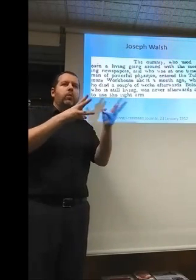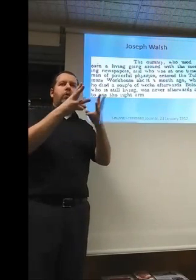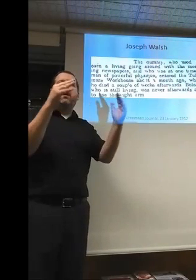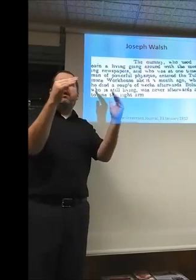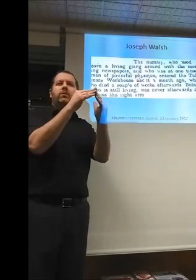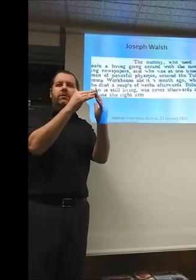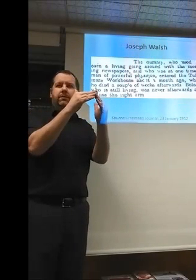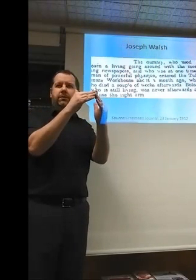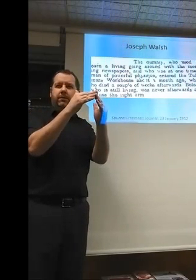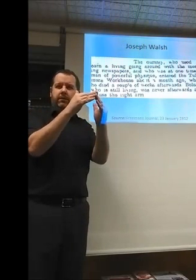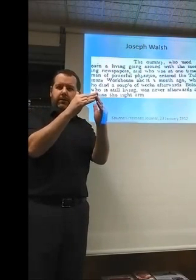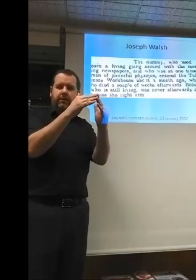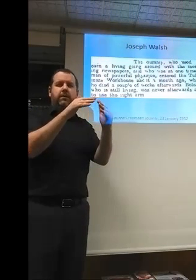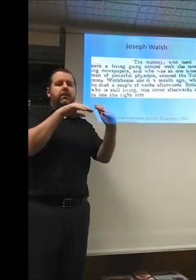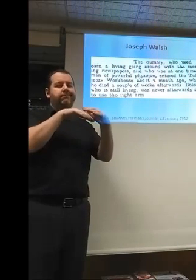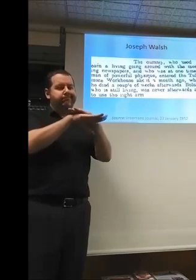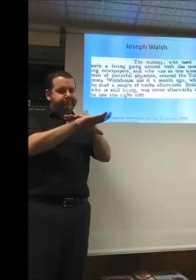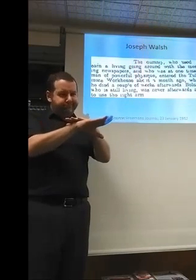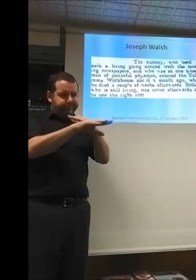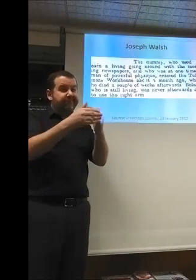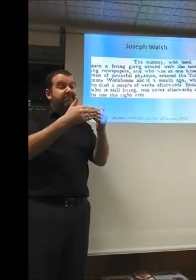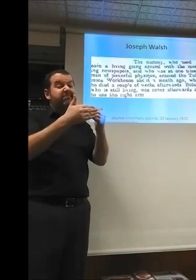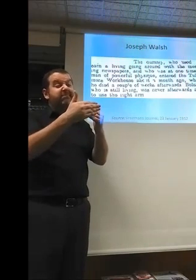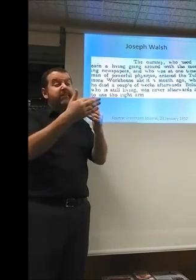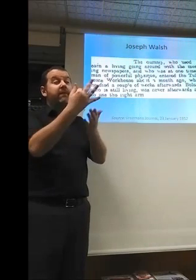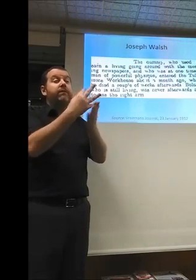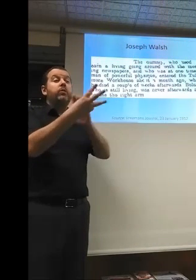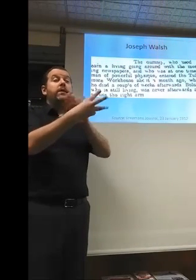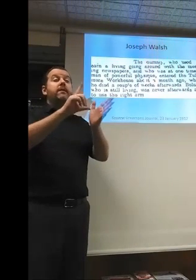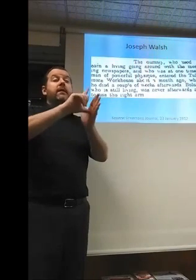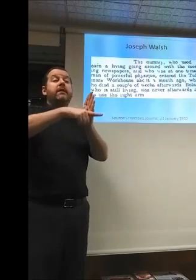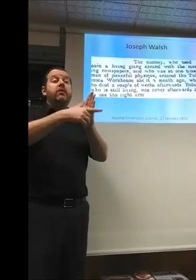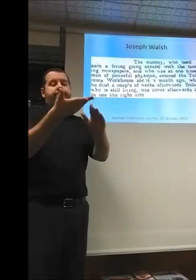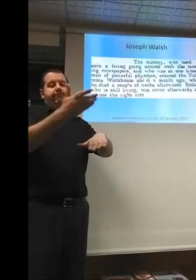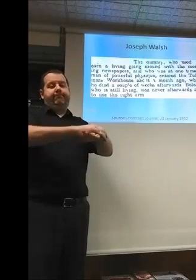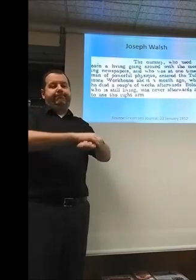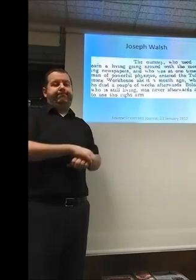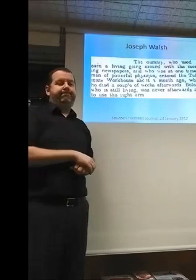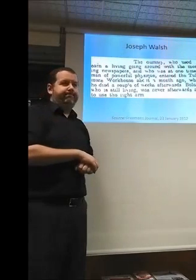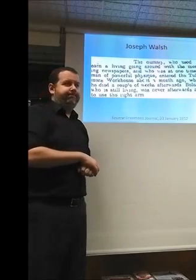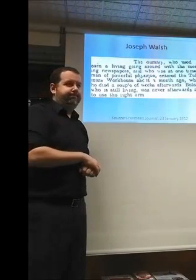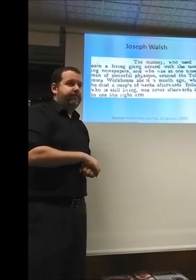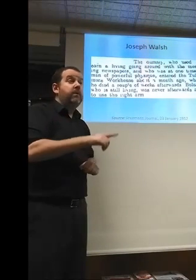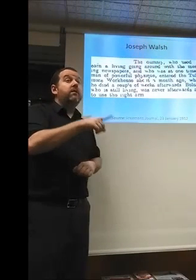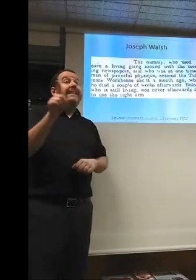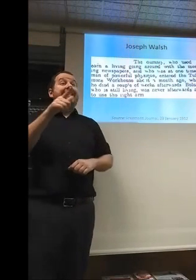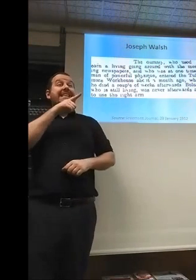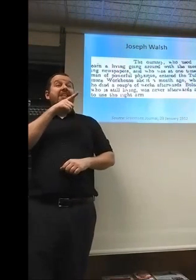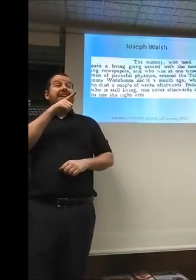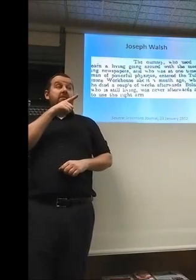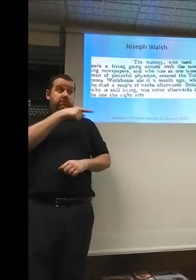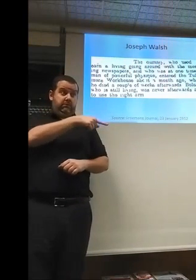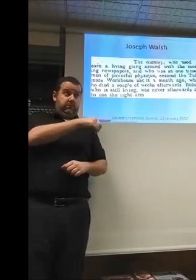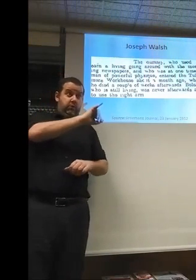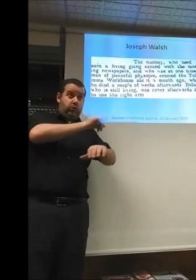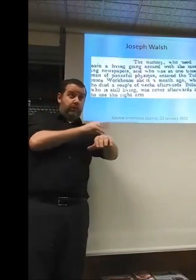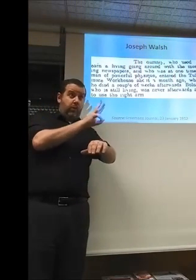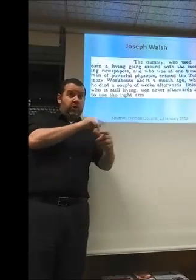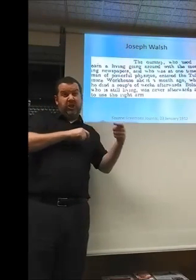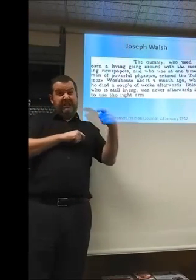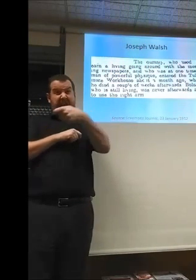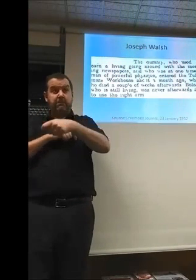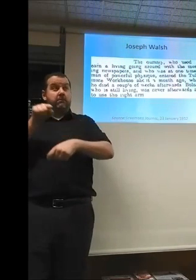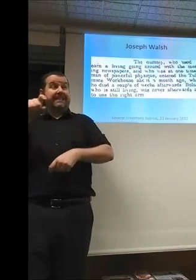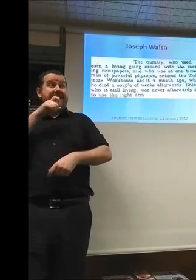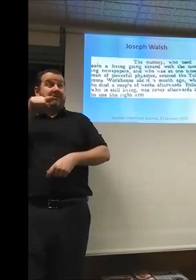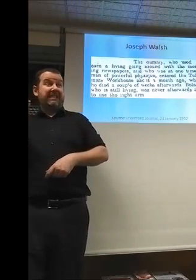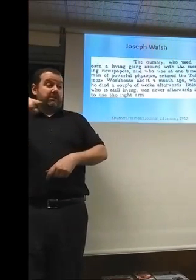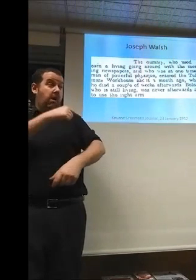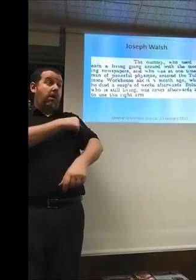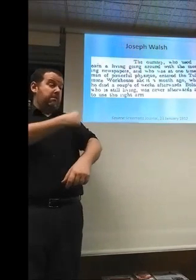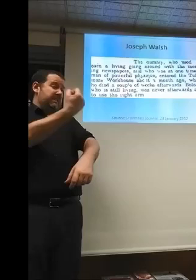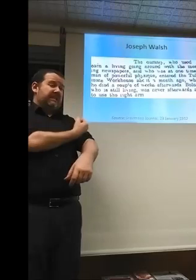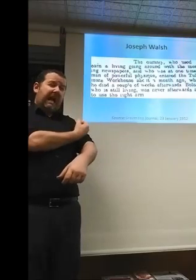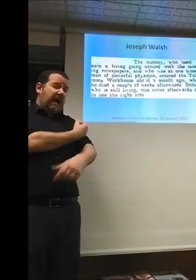and he tried to explain that he would never try to leave, that he has a wife and he tried